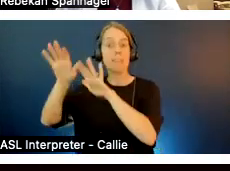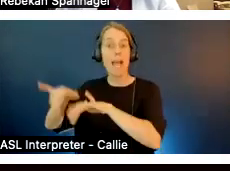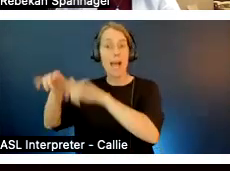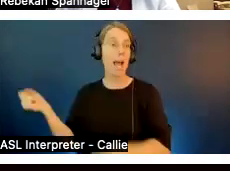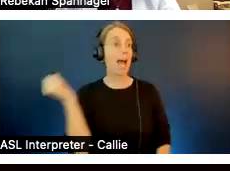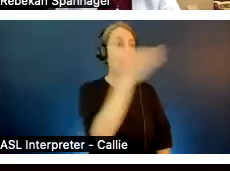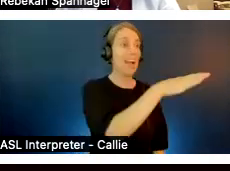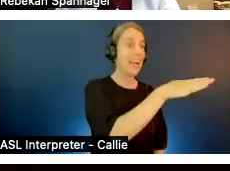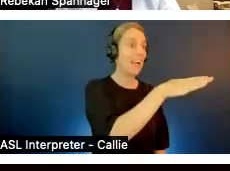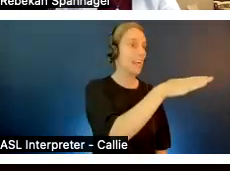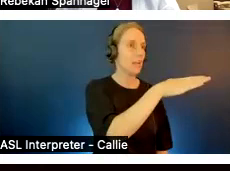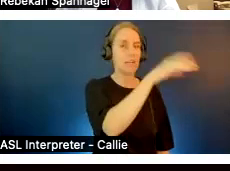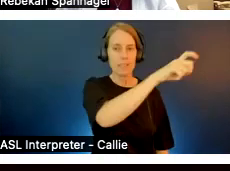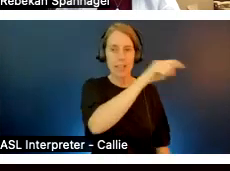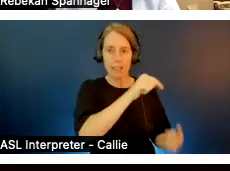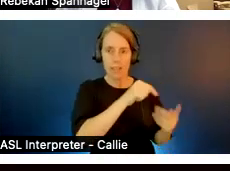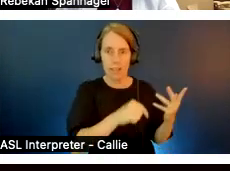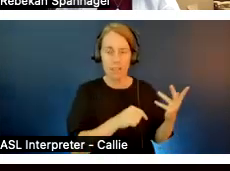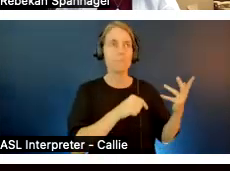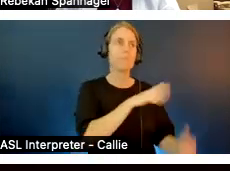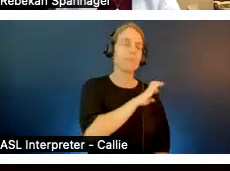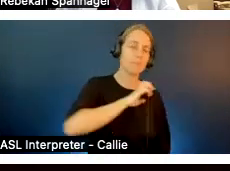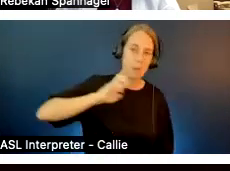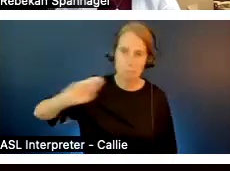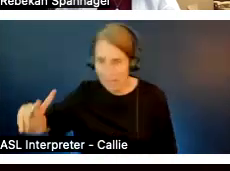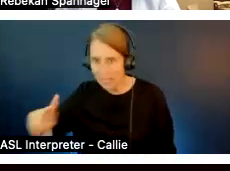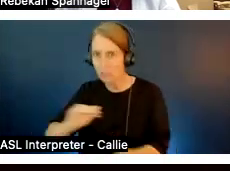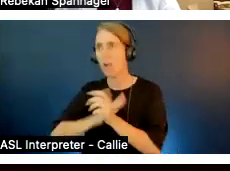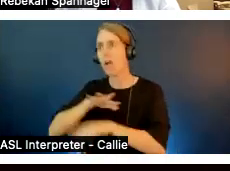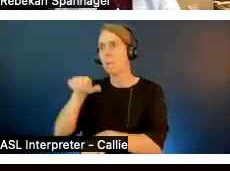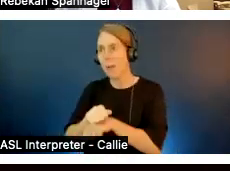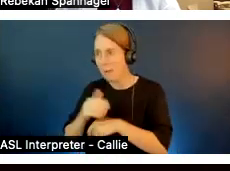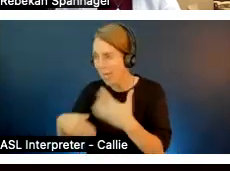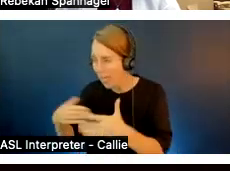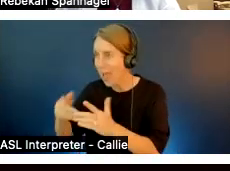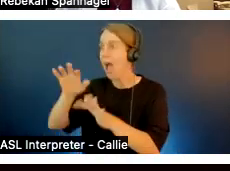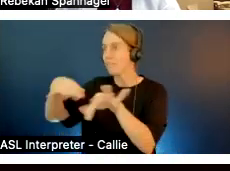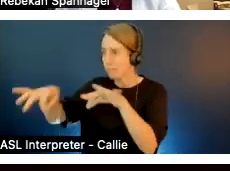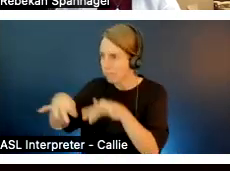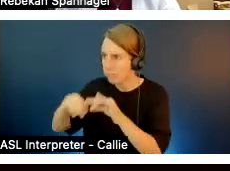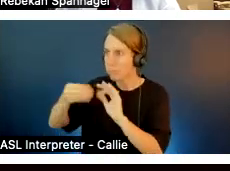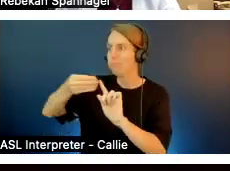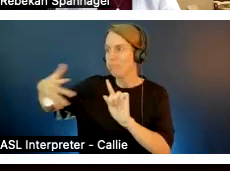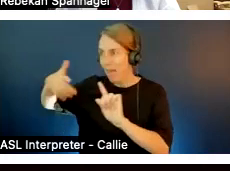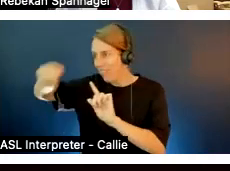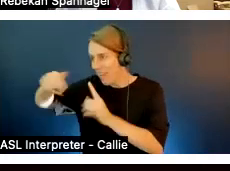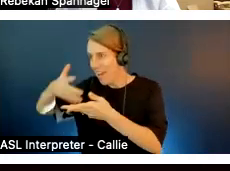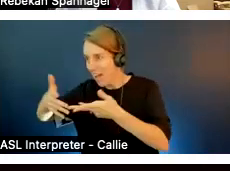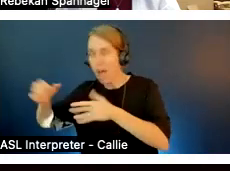again looking at epsdt for children the question really isn't who pays for